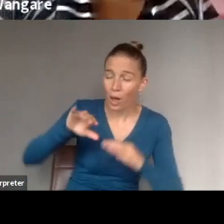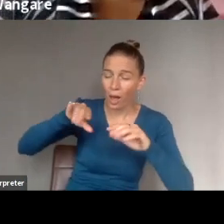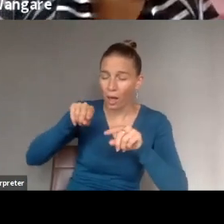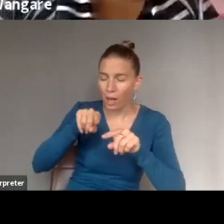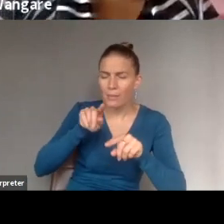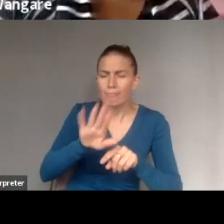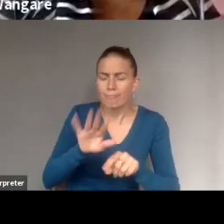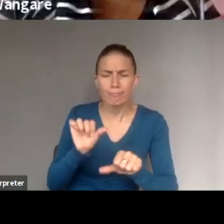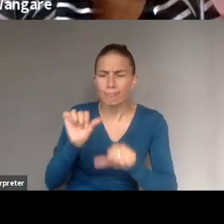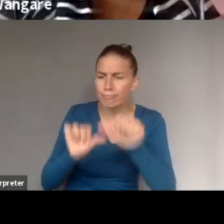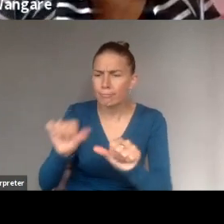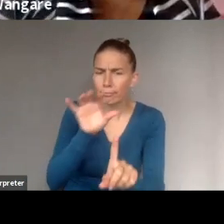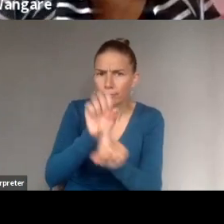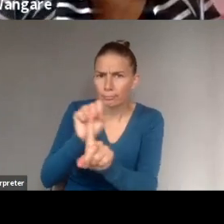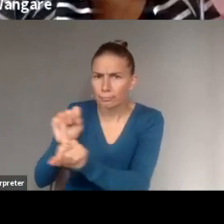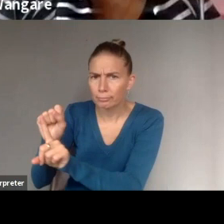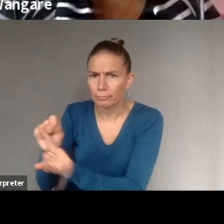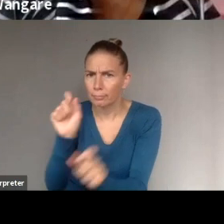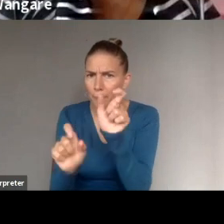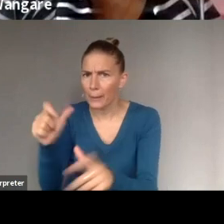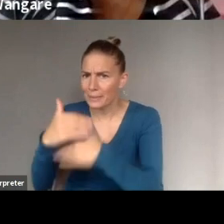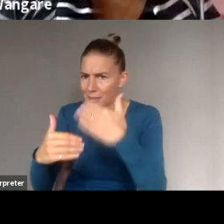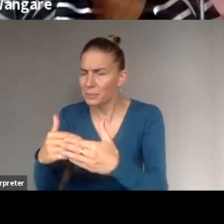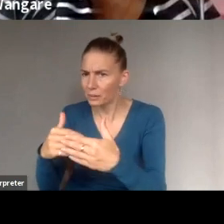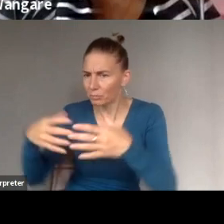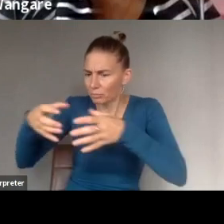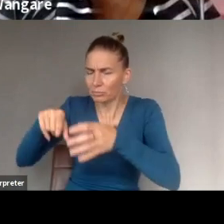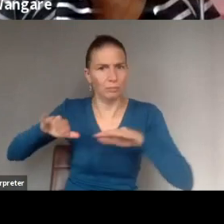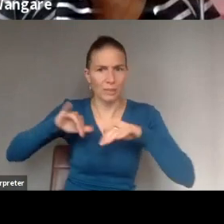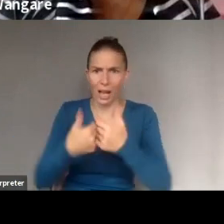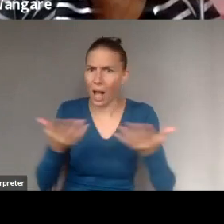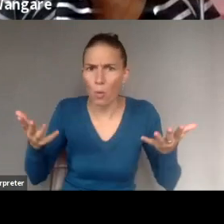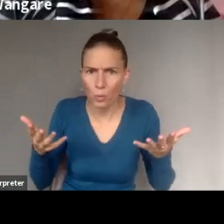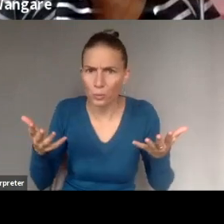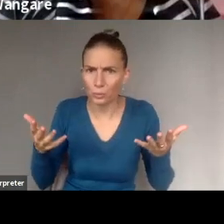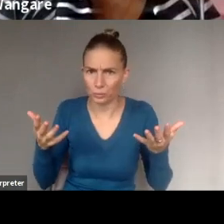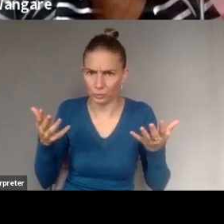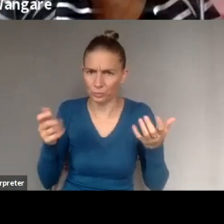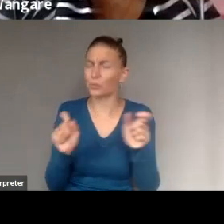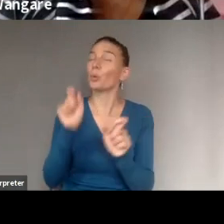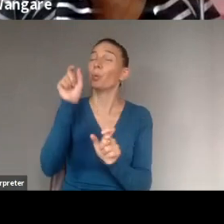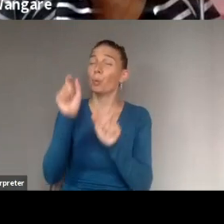like even amongst themselves, at the community level, like who’s deserving of, you know, the cash transfer.